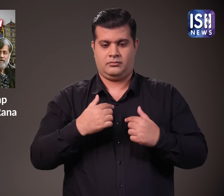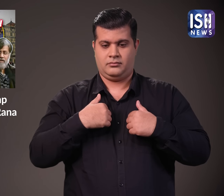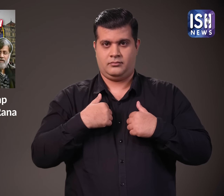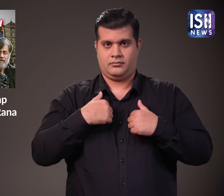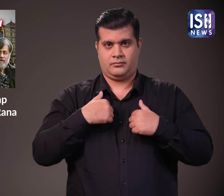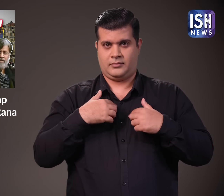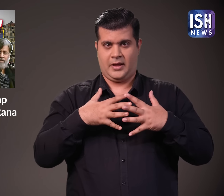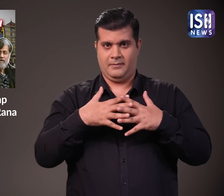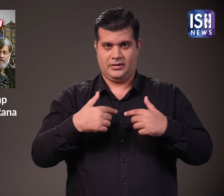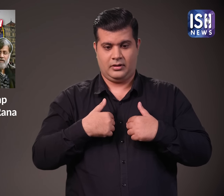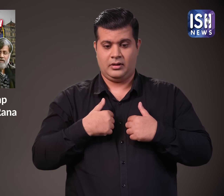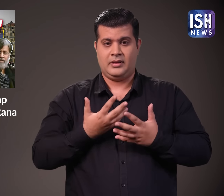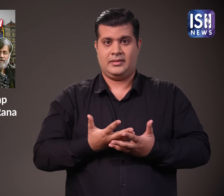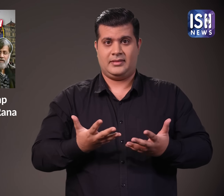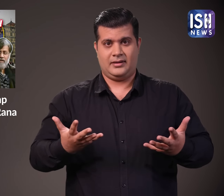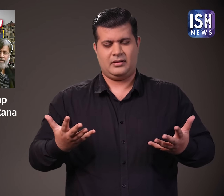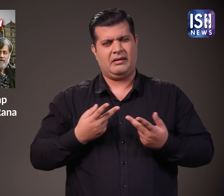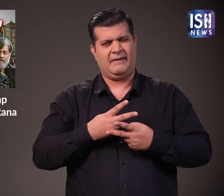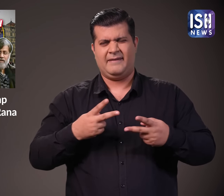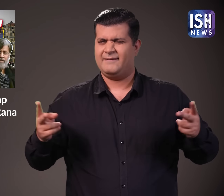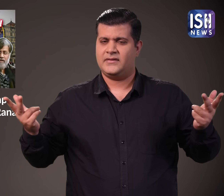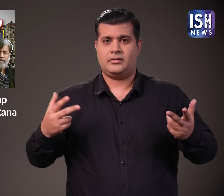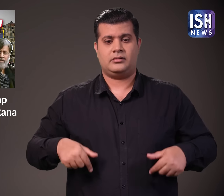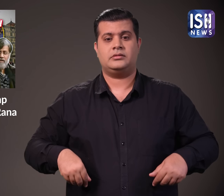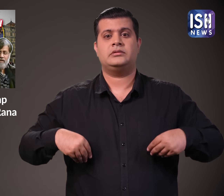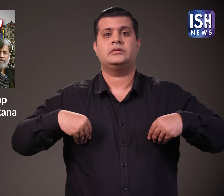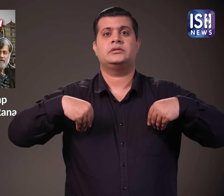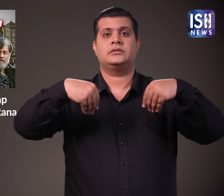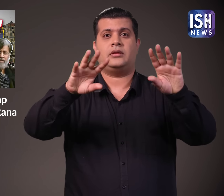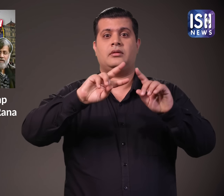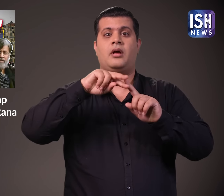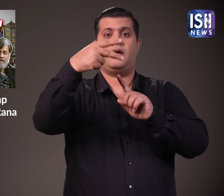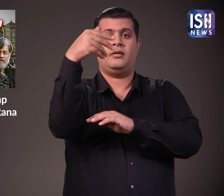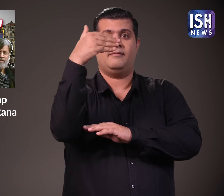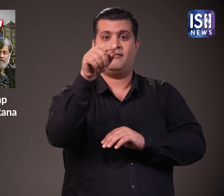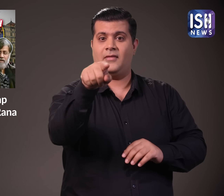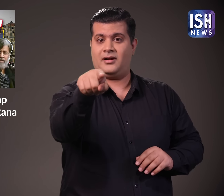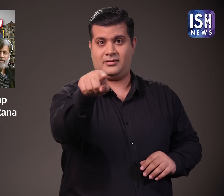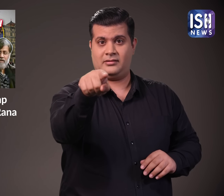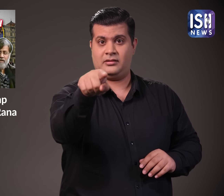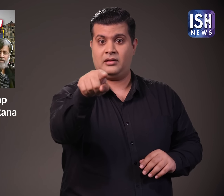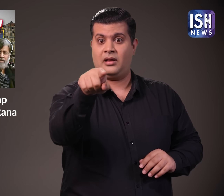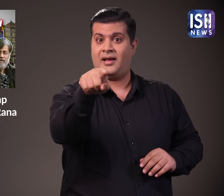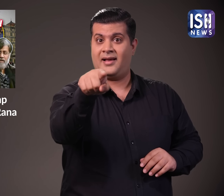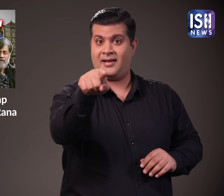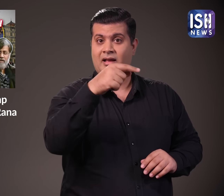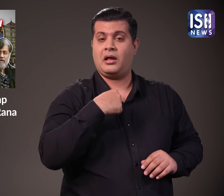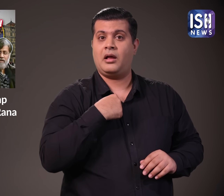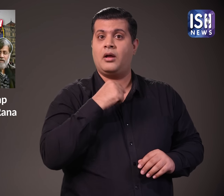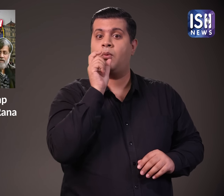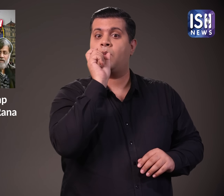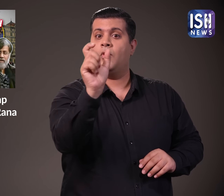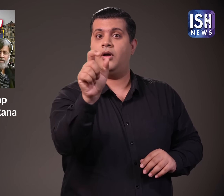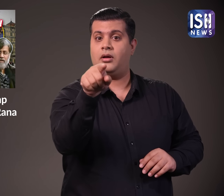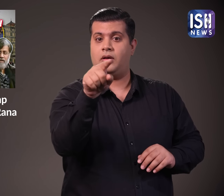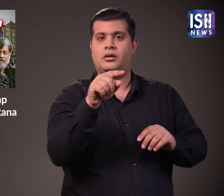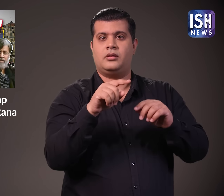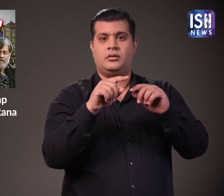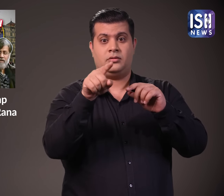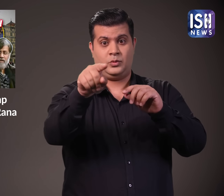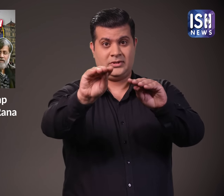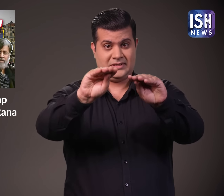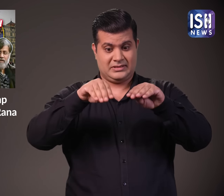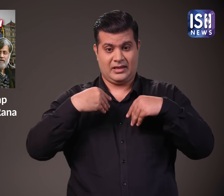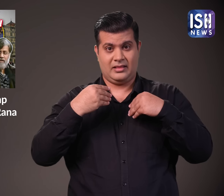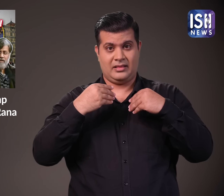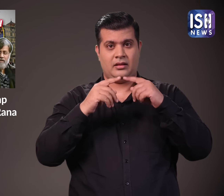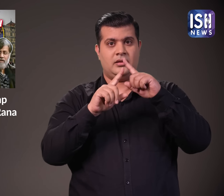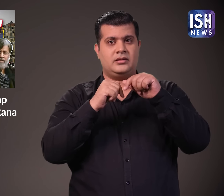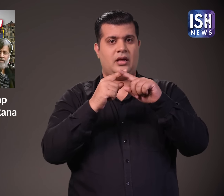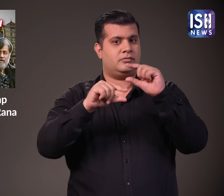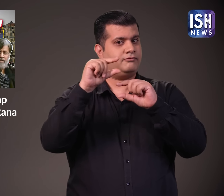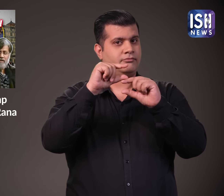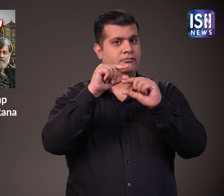If US exports goods to another country and imposes tariffs on imports from that country,